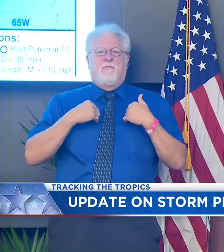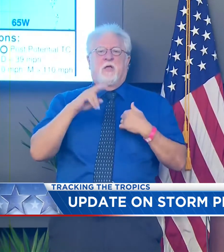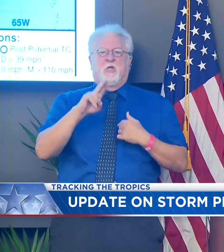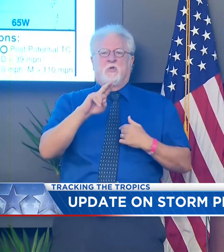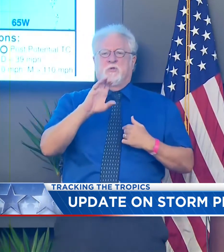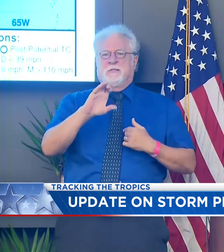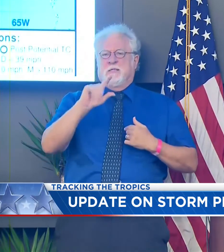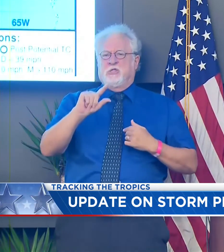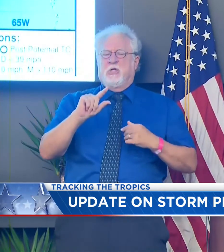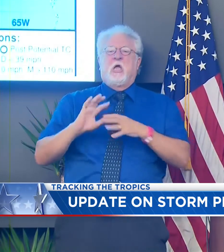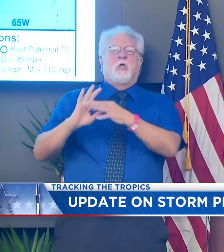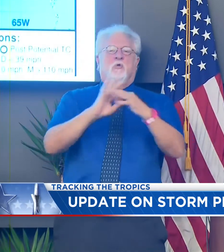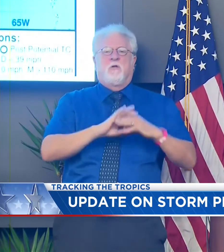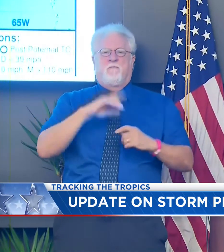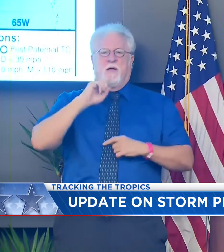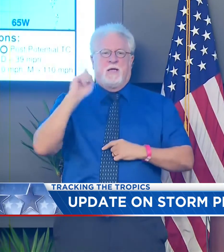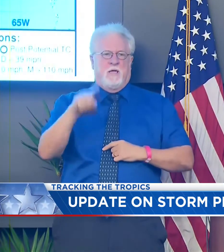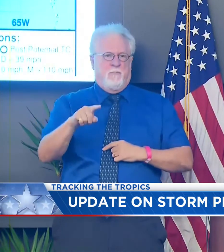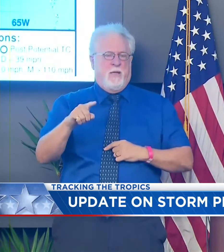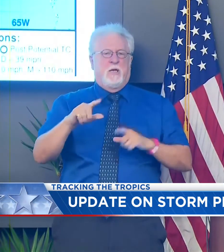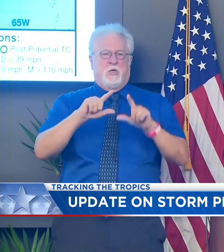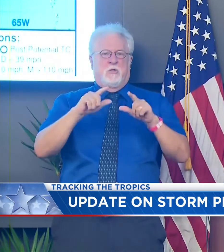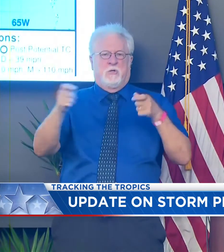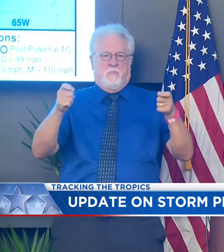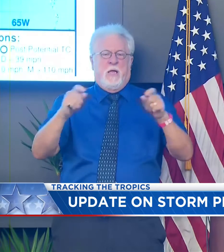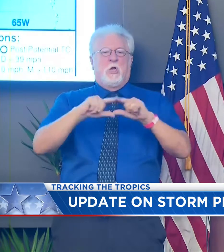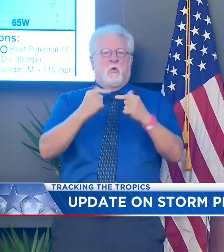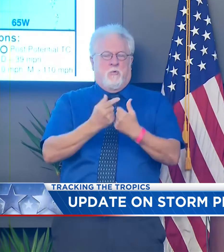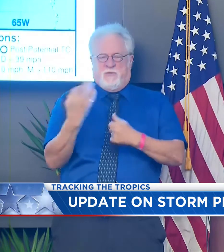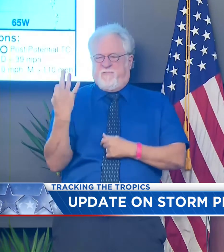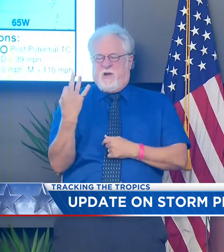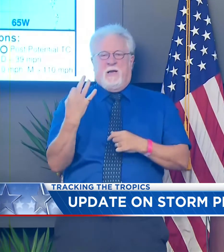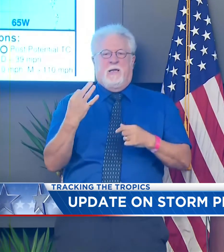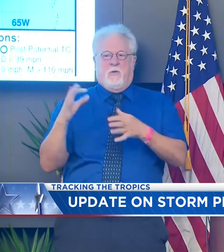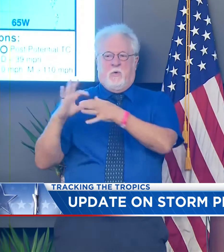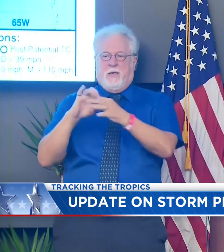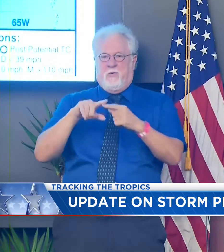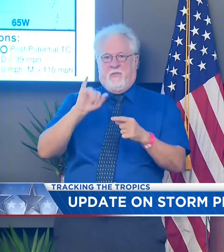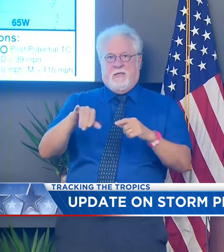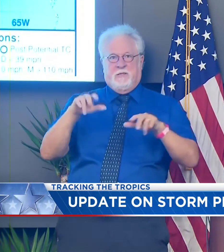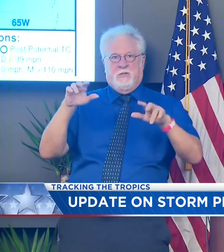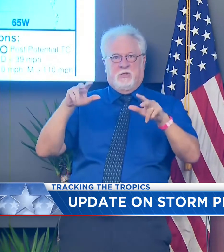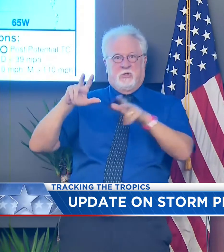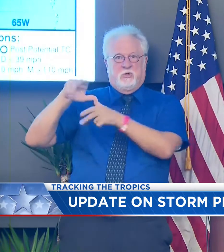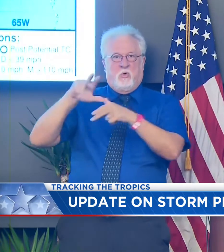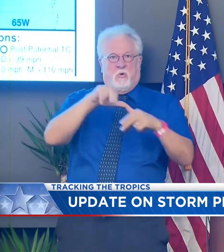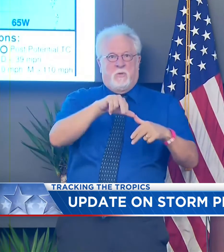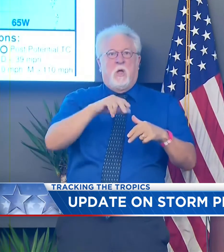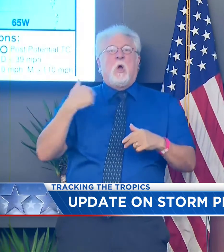THANK YOU VERY MUCH. WE APPRECIATE THAT. AND WE STARTED HAVING UNIFIED